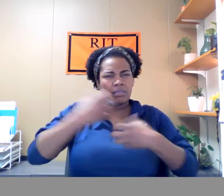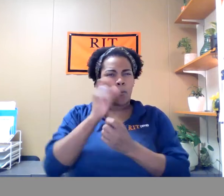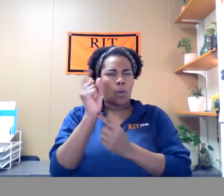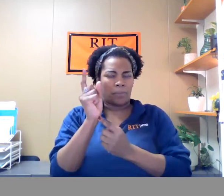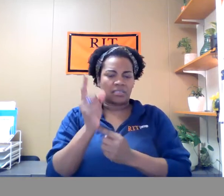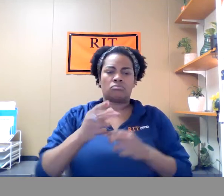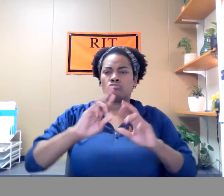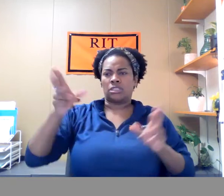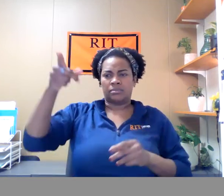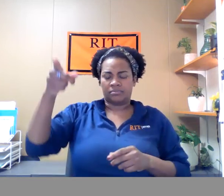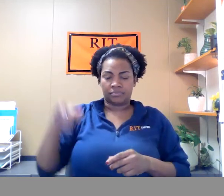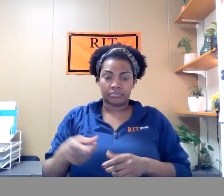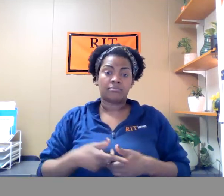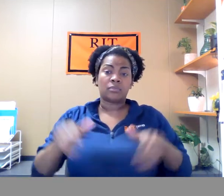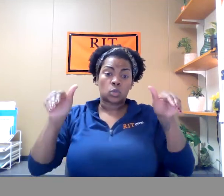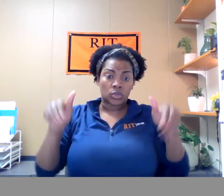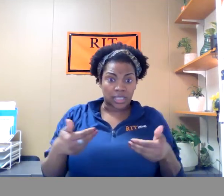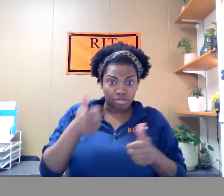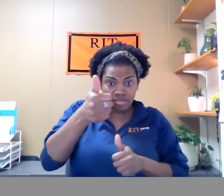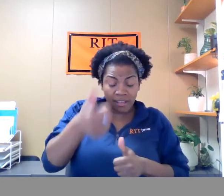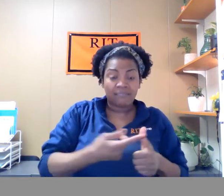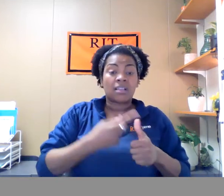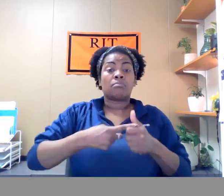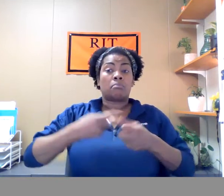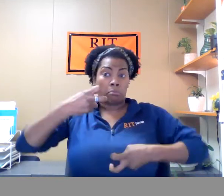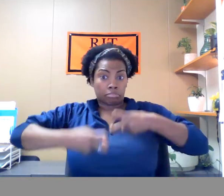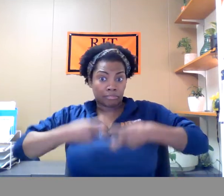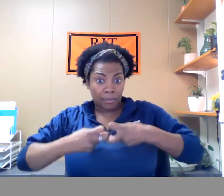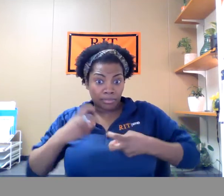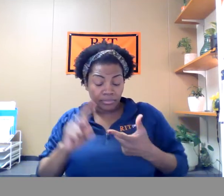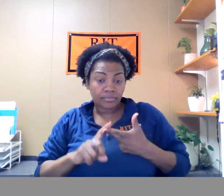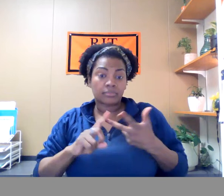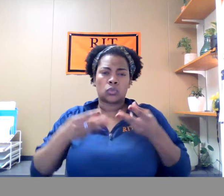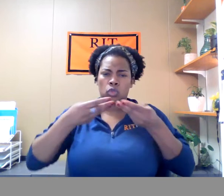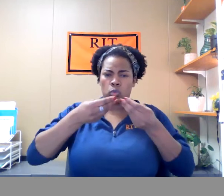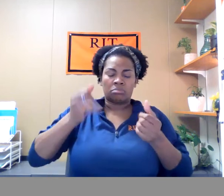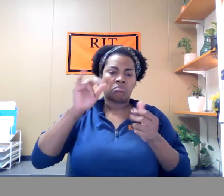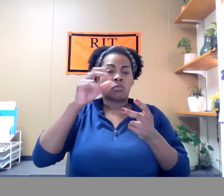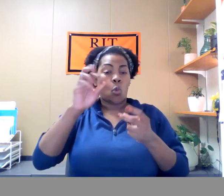So if you think that a one-minute pitch-- you can challenge yourself with that